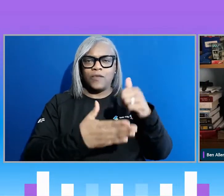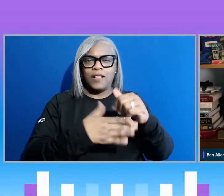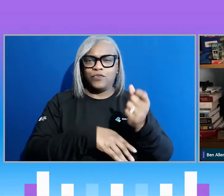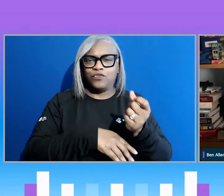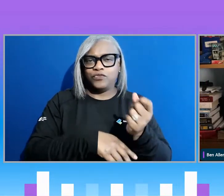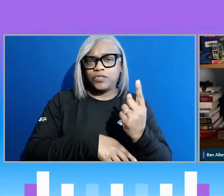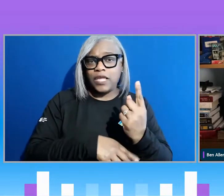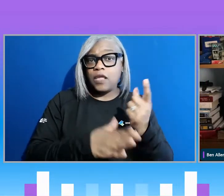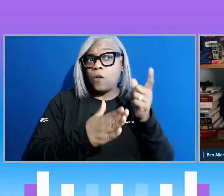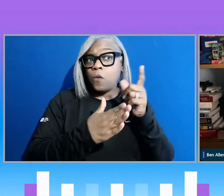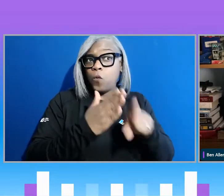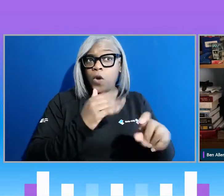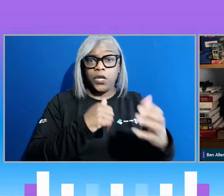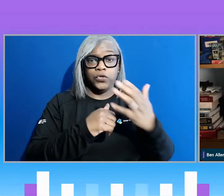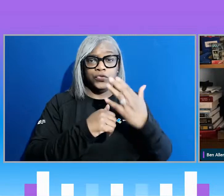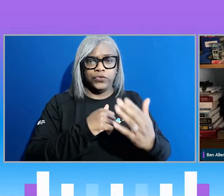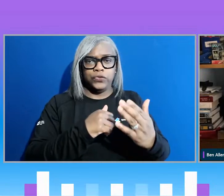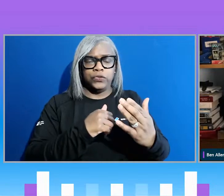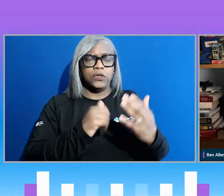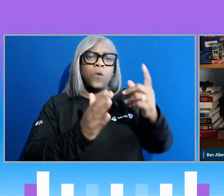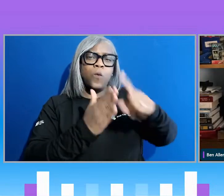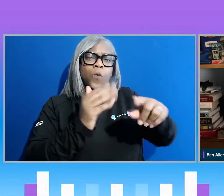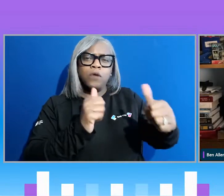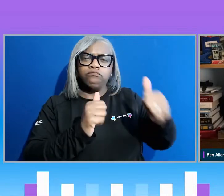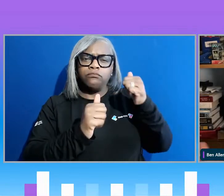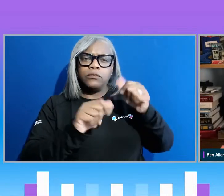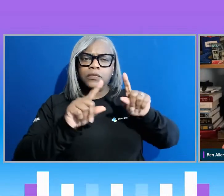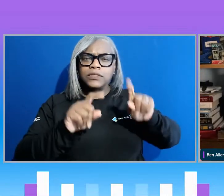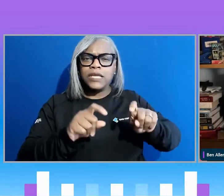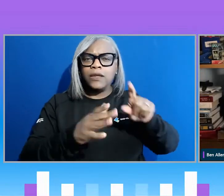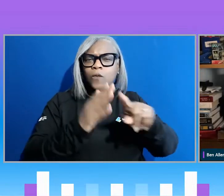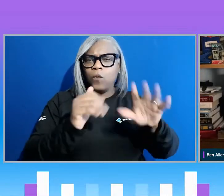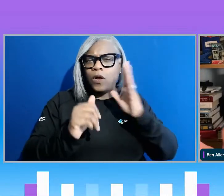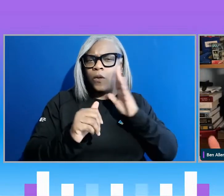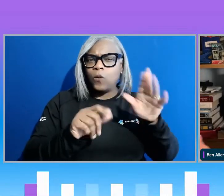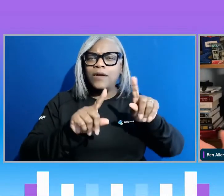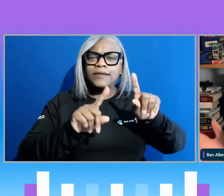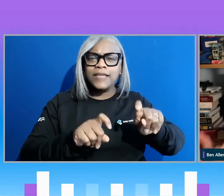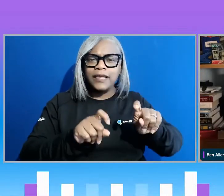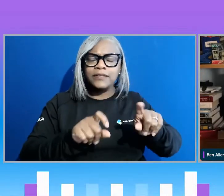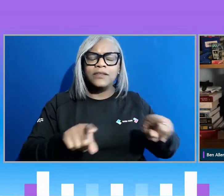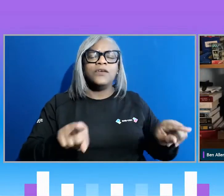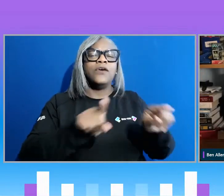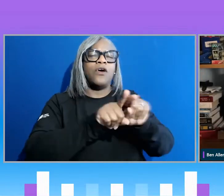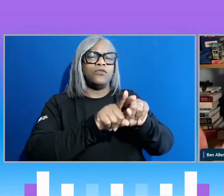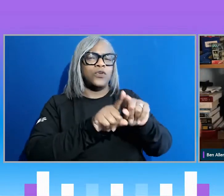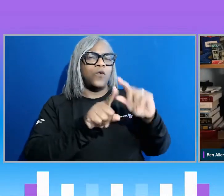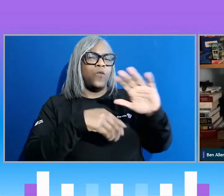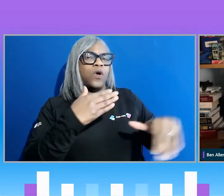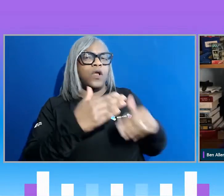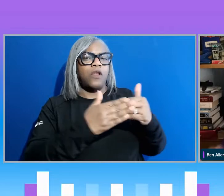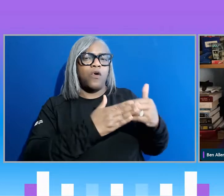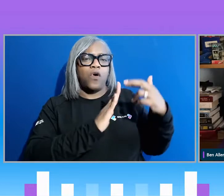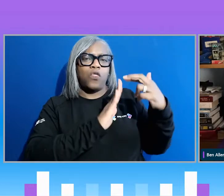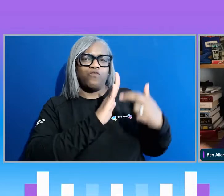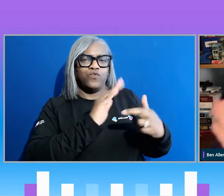know what it's good at and what it's not going to test. If you want to get all of Axe-con rules, that's when you need to